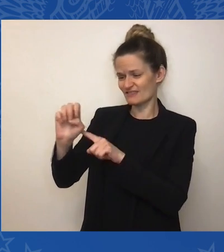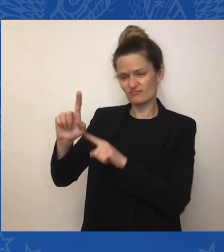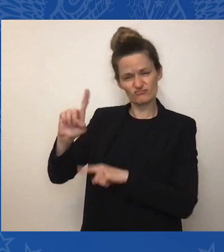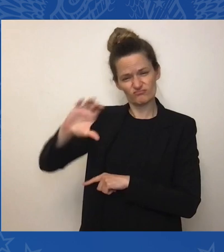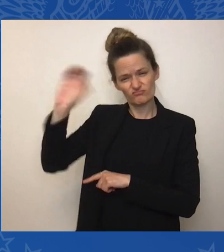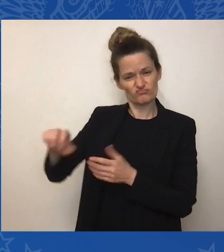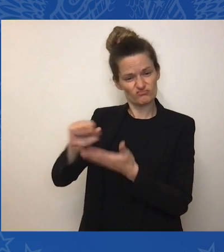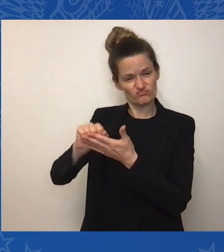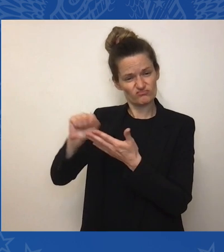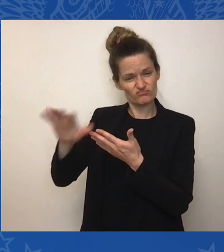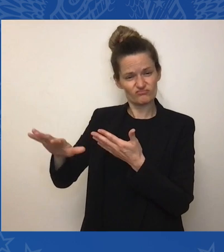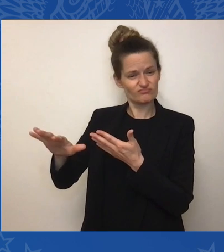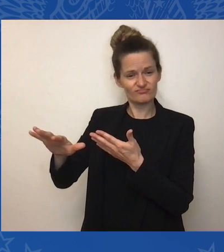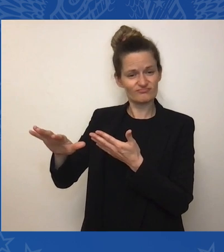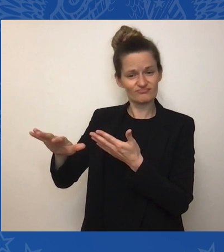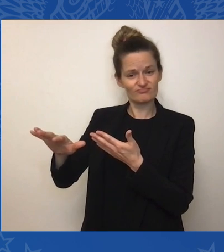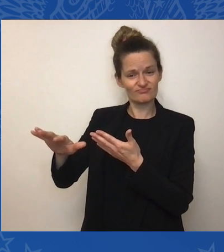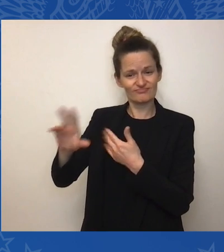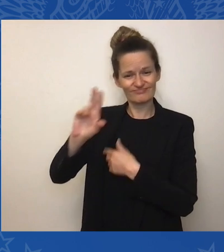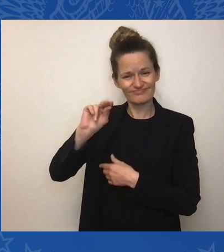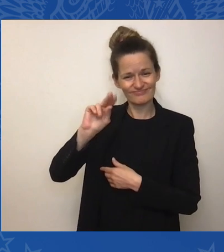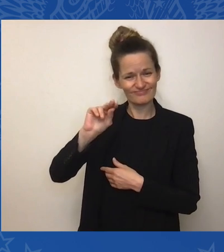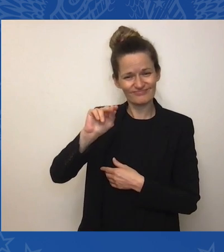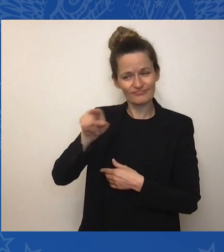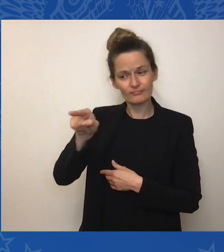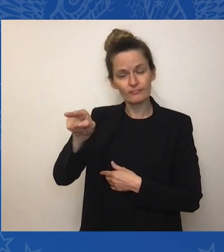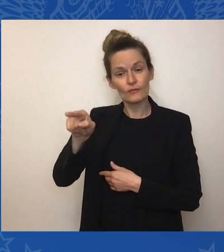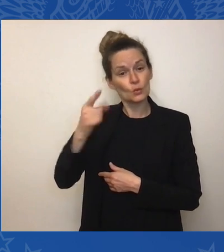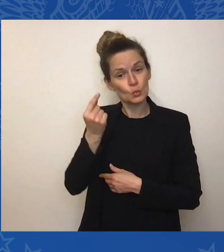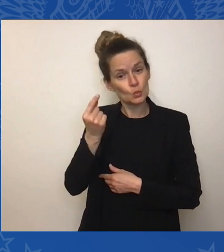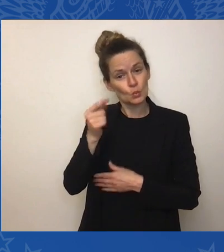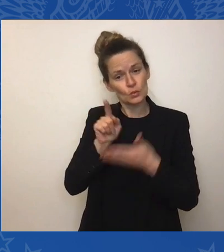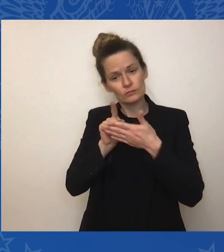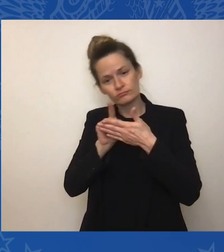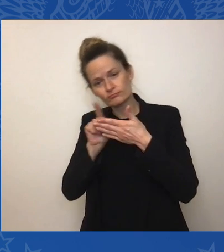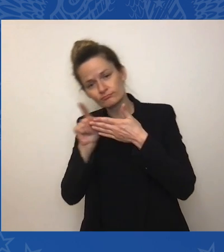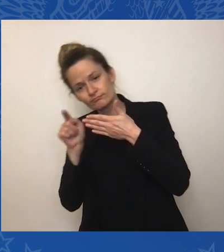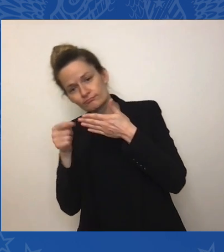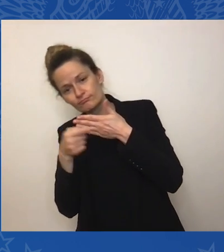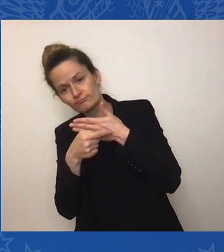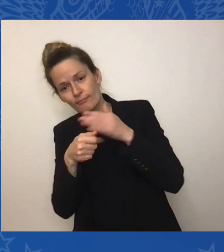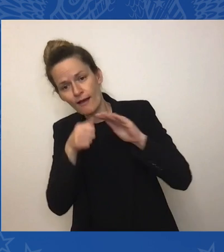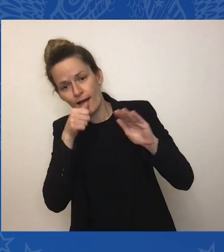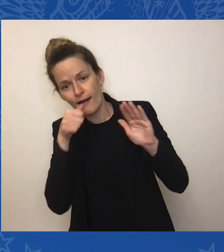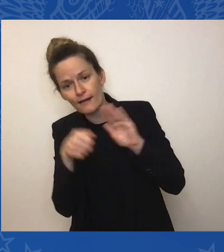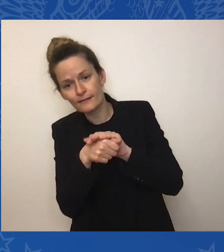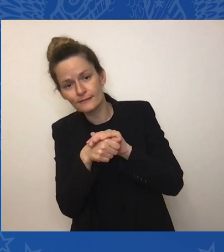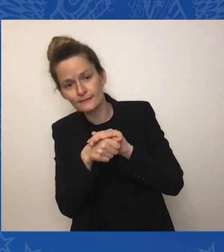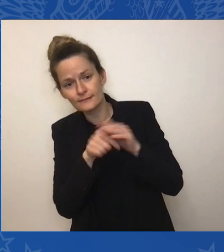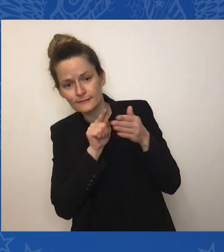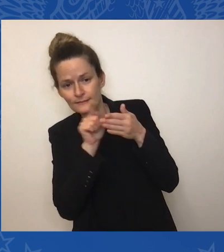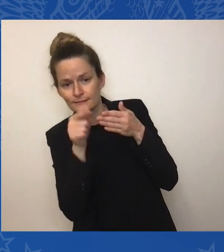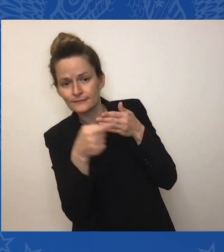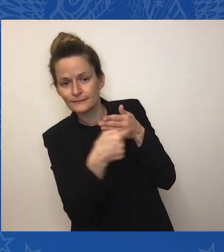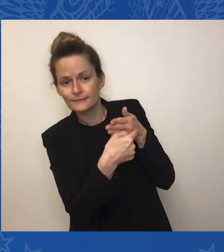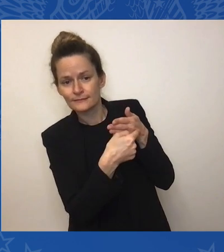But when the prominent leaders are leader- -- breathe oxygen under the rocks it's hiding in,